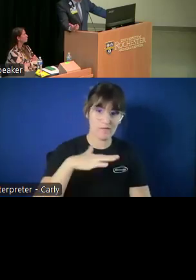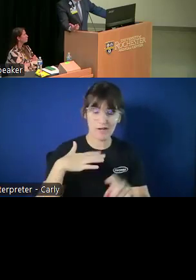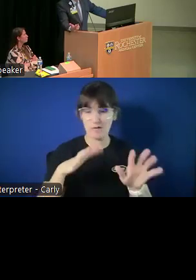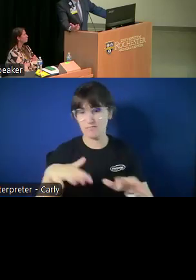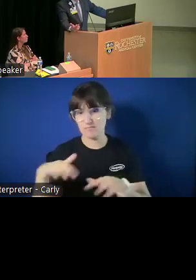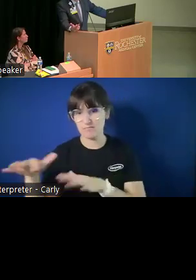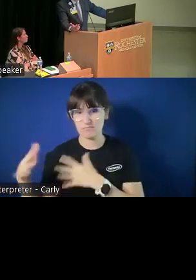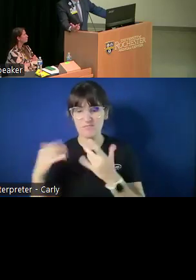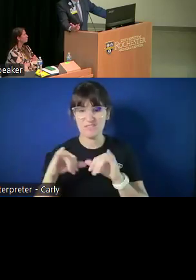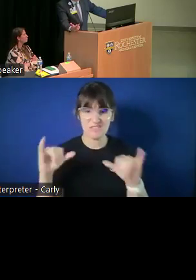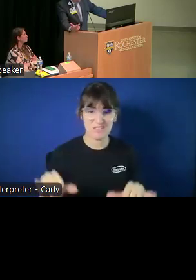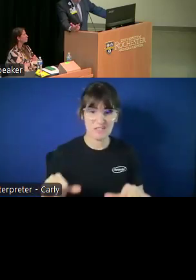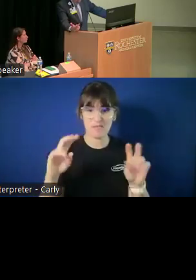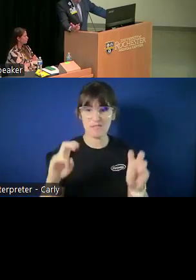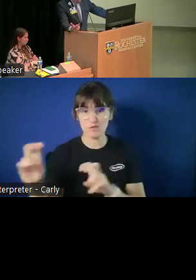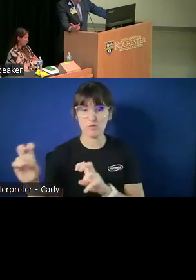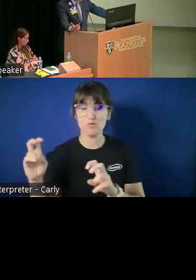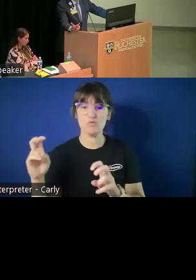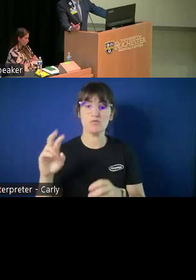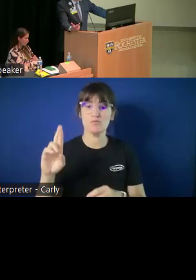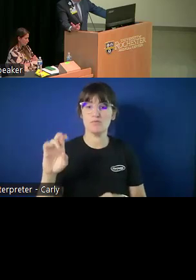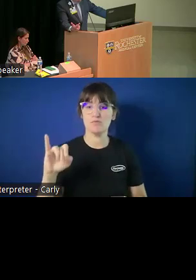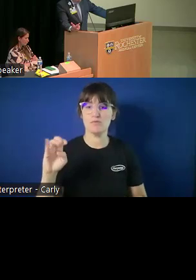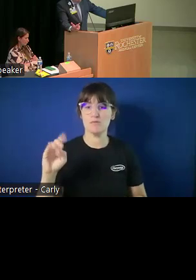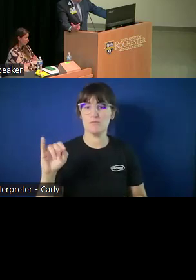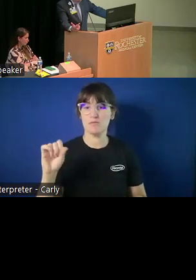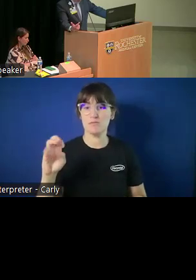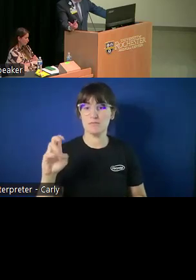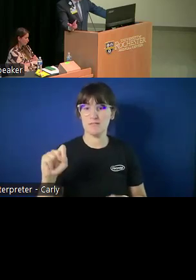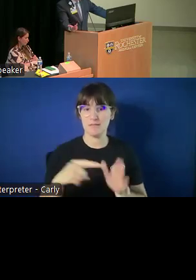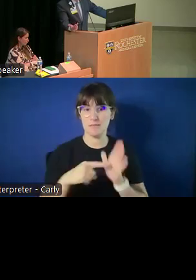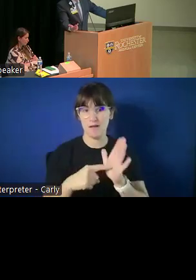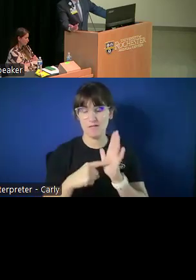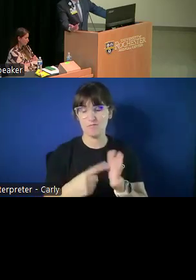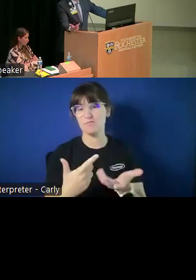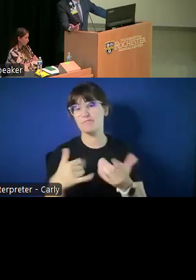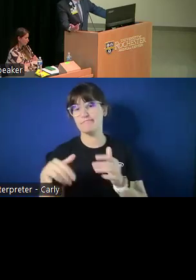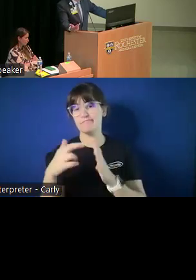systemic factors such as reimbursement models and regulatory requirements interpersonal factors like